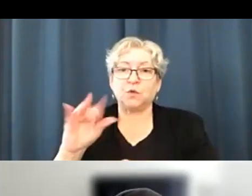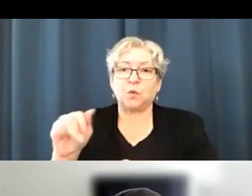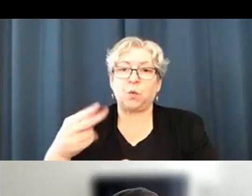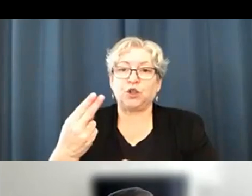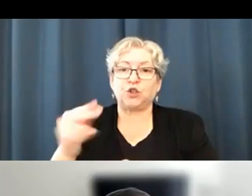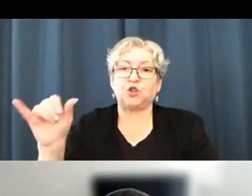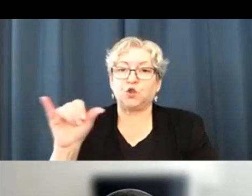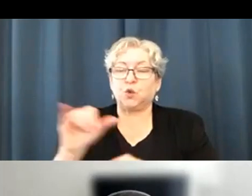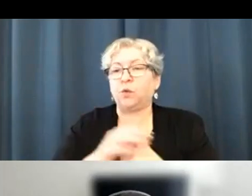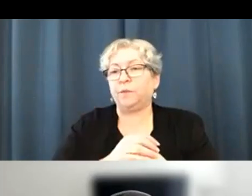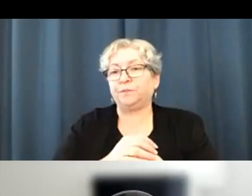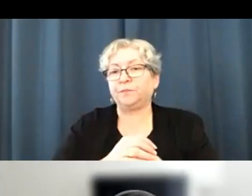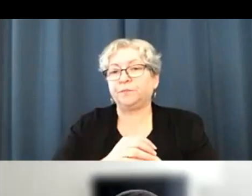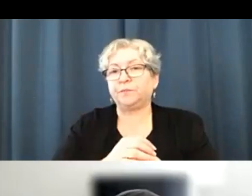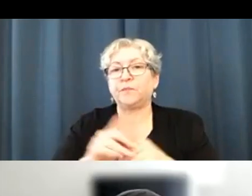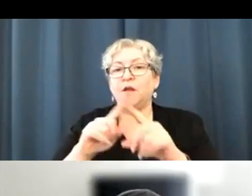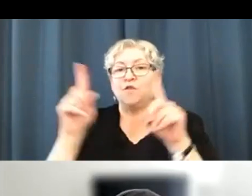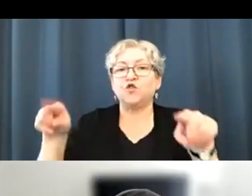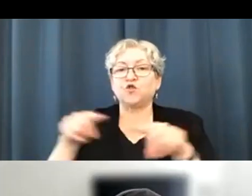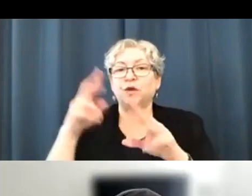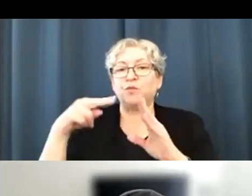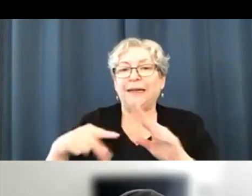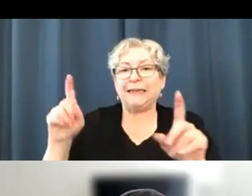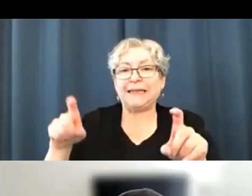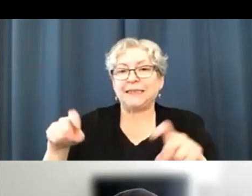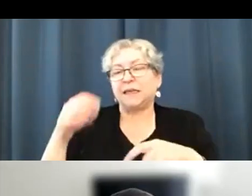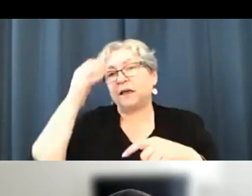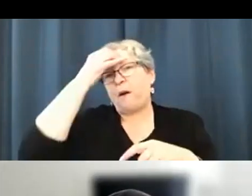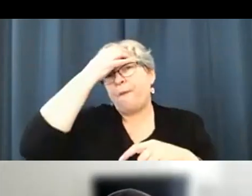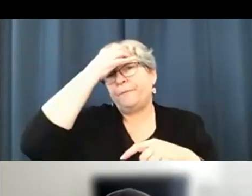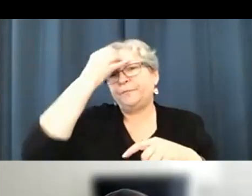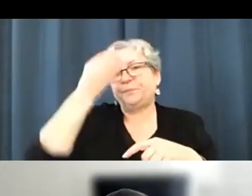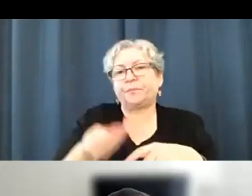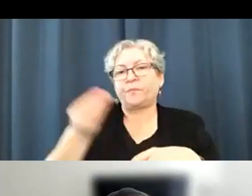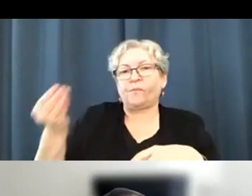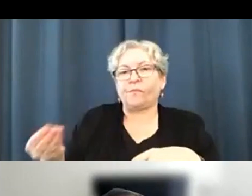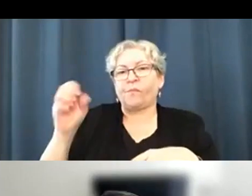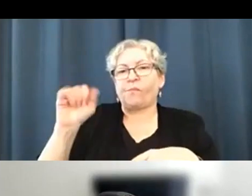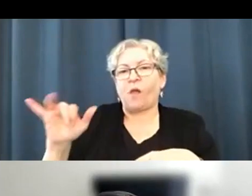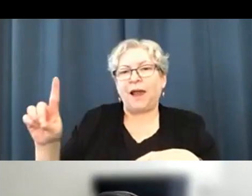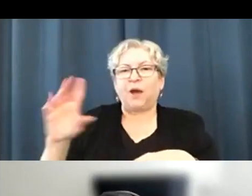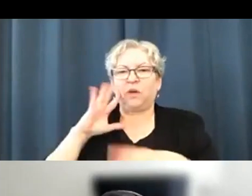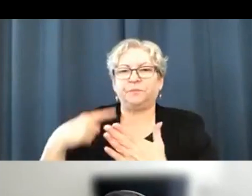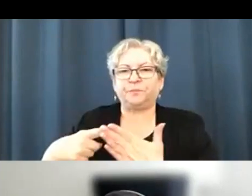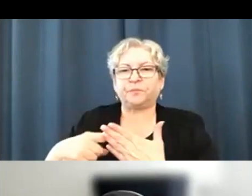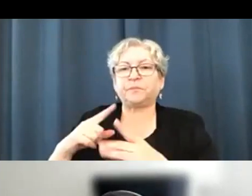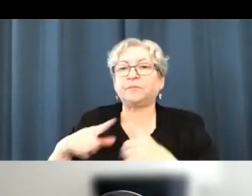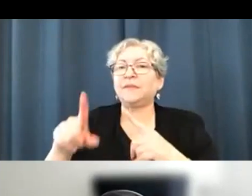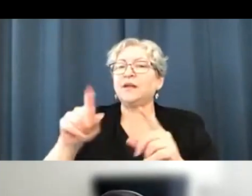So, for screen reader testing, I'm gonna hand this over to Syed in a second, but all we're doing with the screen reader